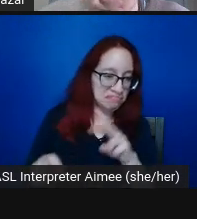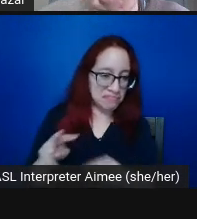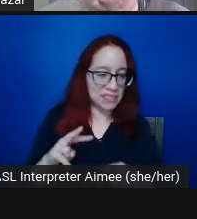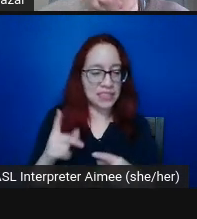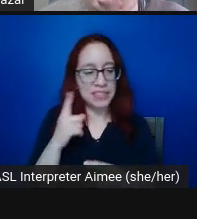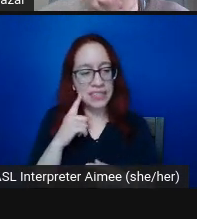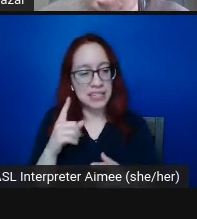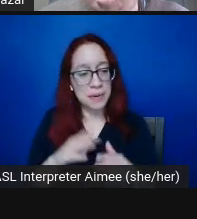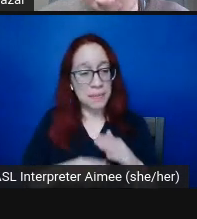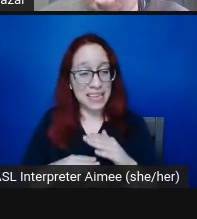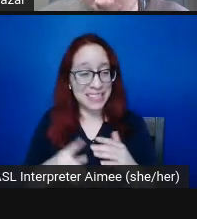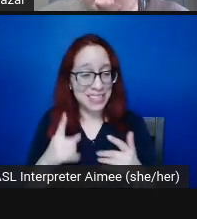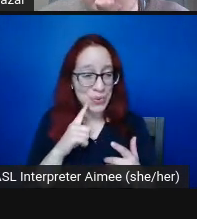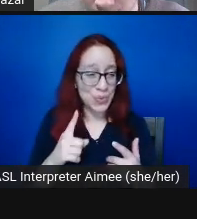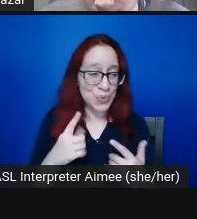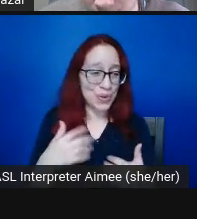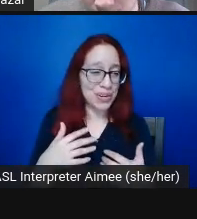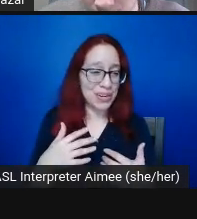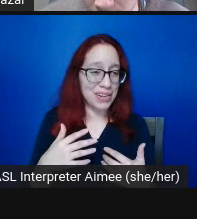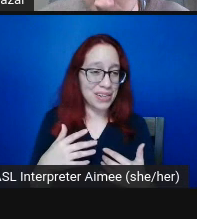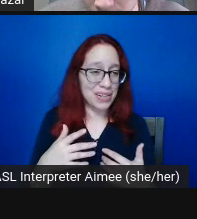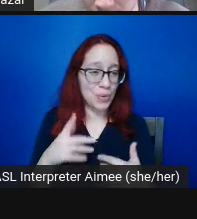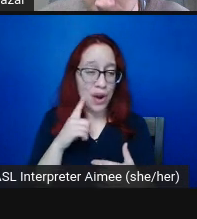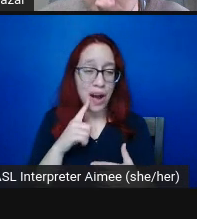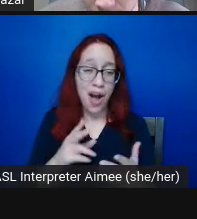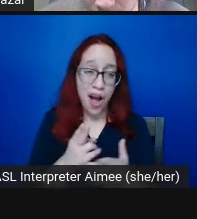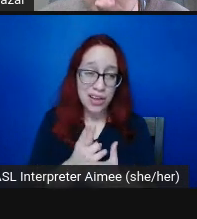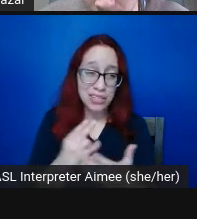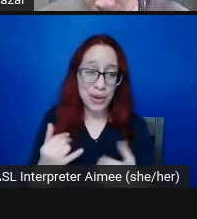that we are merely scratching the surface of website accessibility.